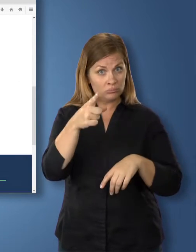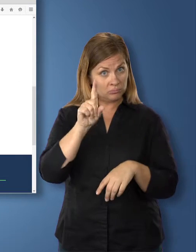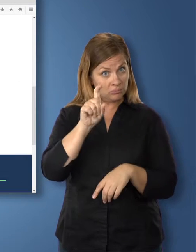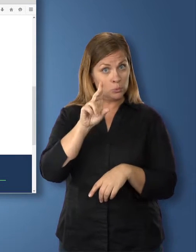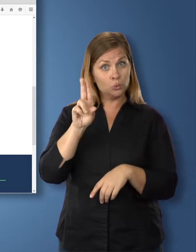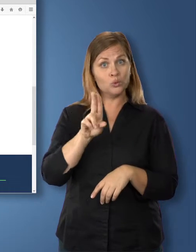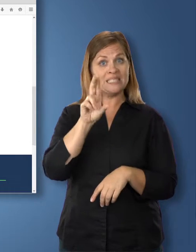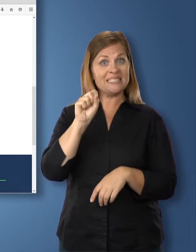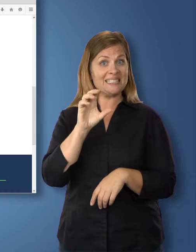Click 'yes' or 'no.'